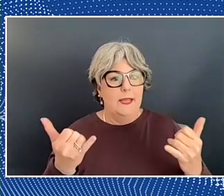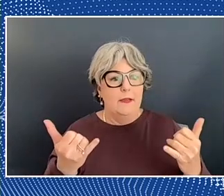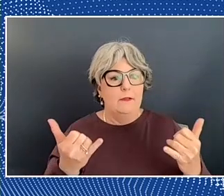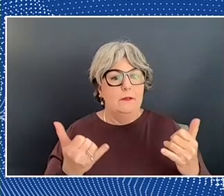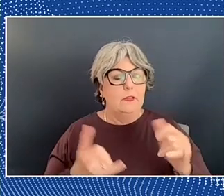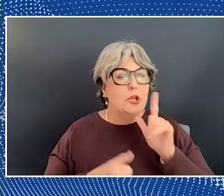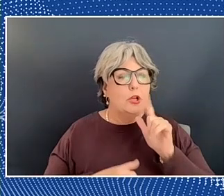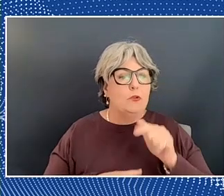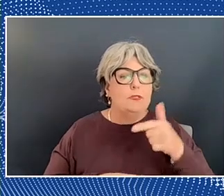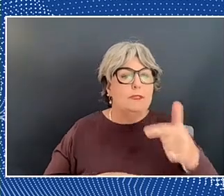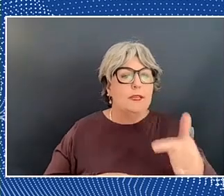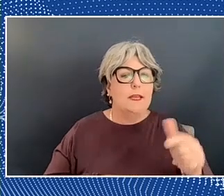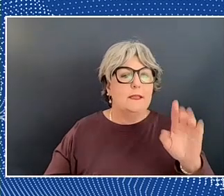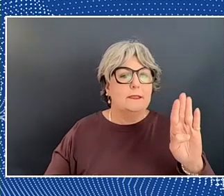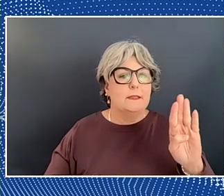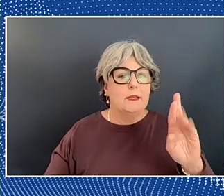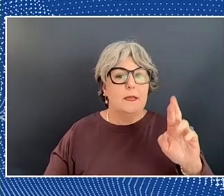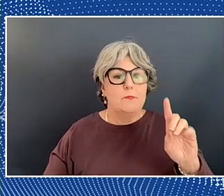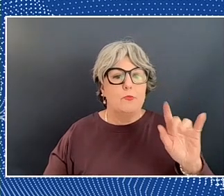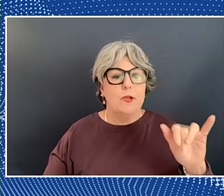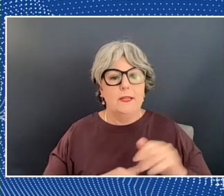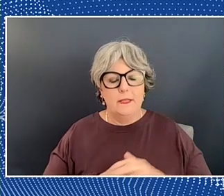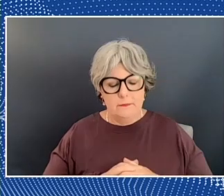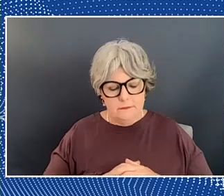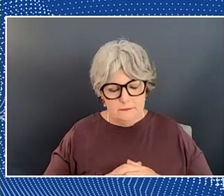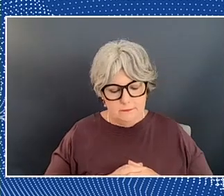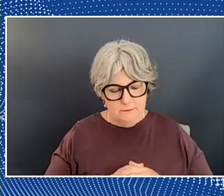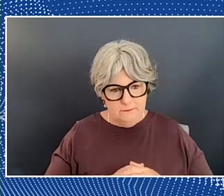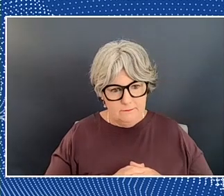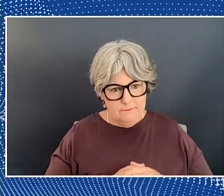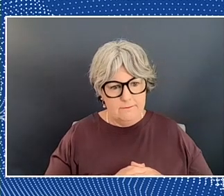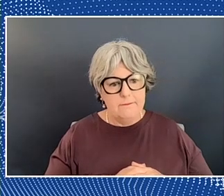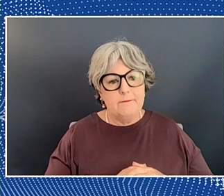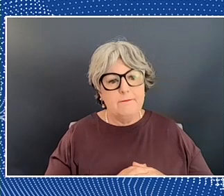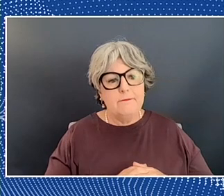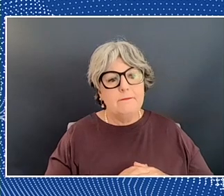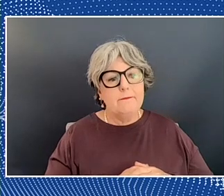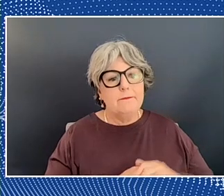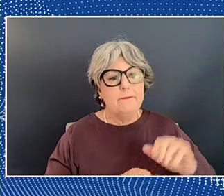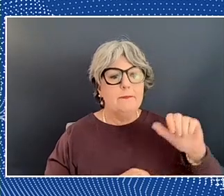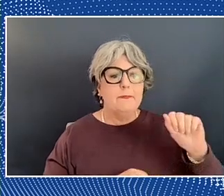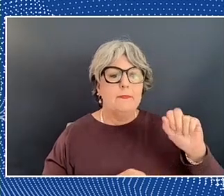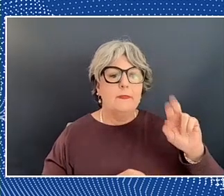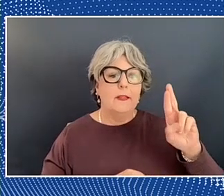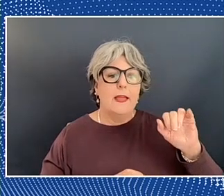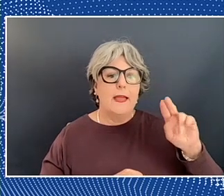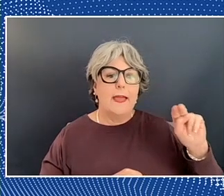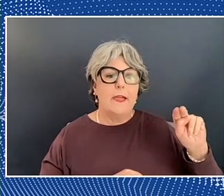Alright. I just admitted Arin Anderson, who's here representing themself, and I believe they are on screen and have audio enabled.